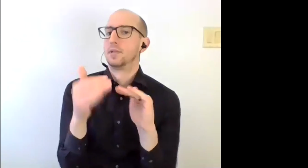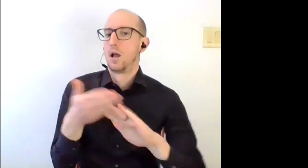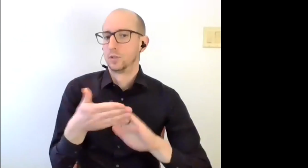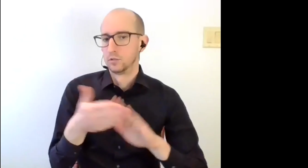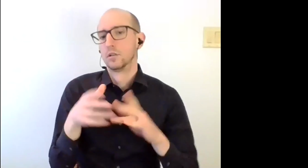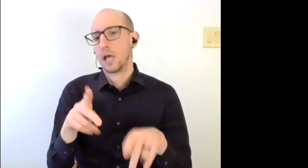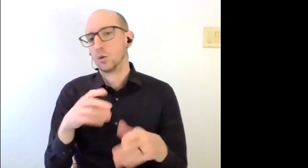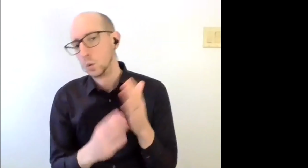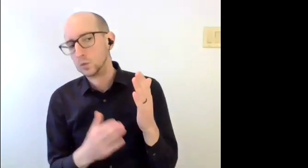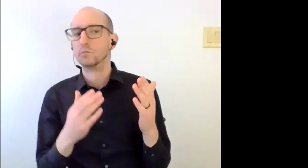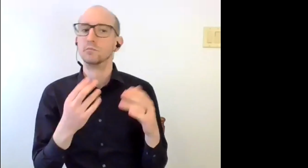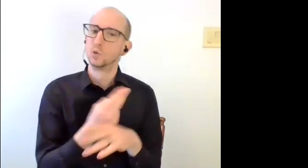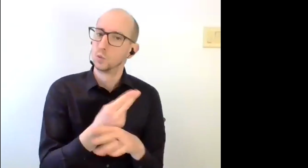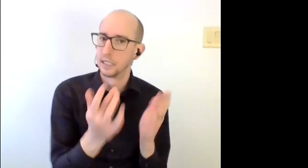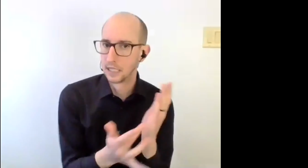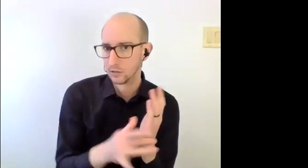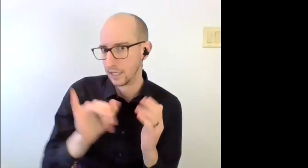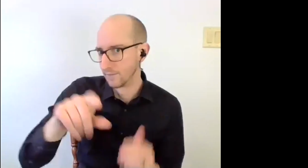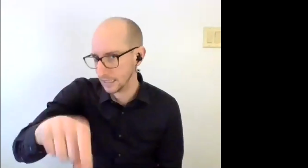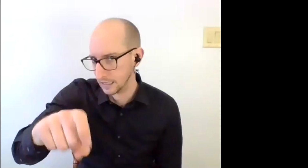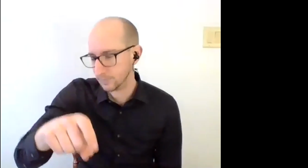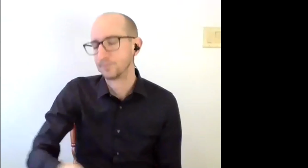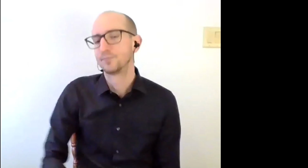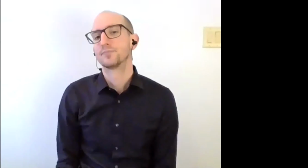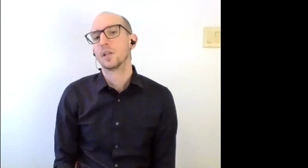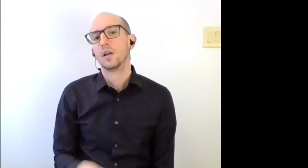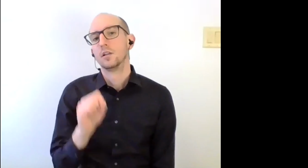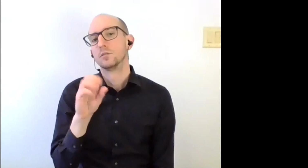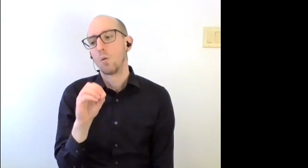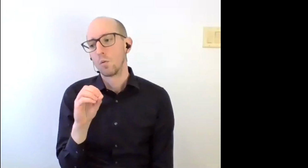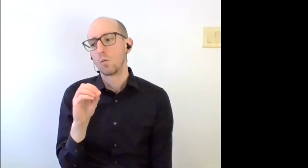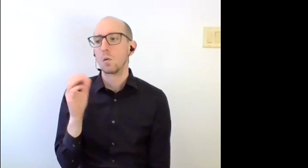then, very limited